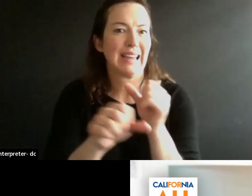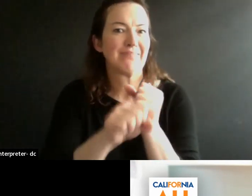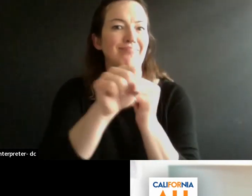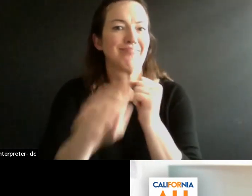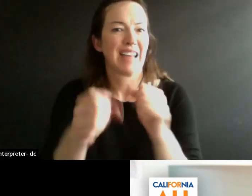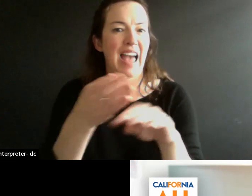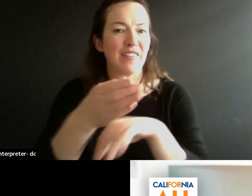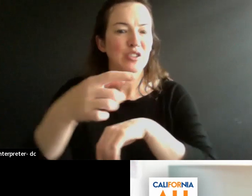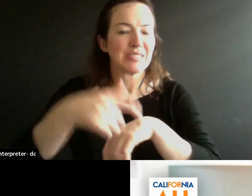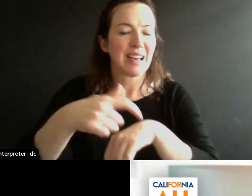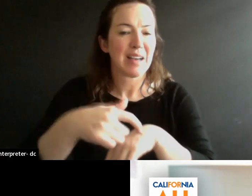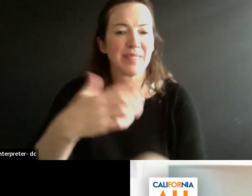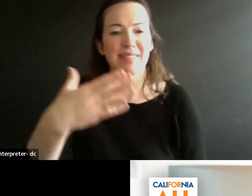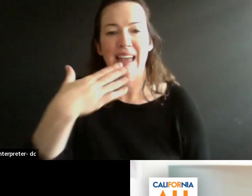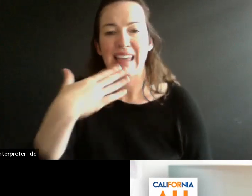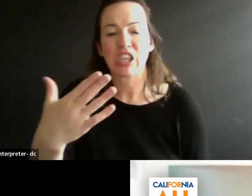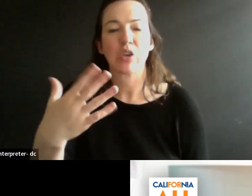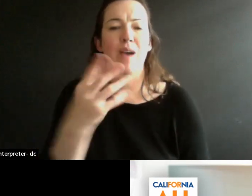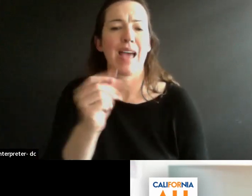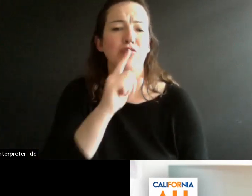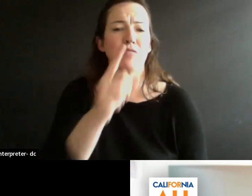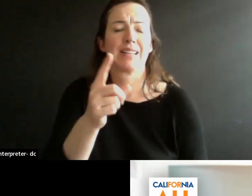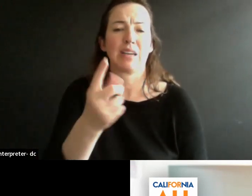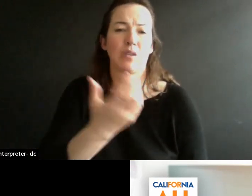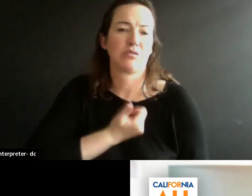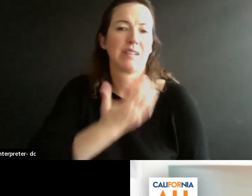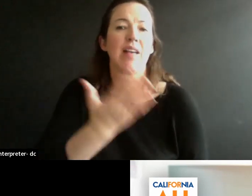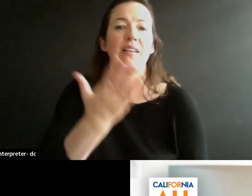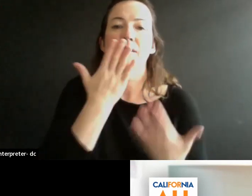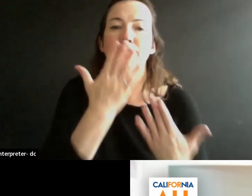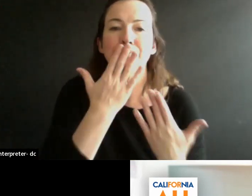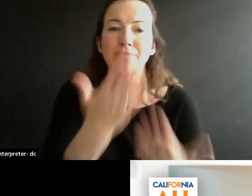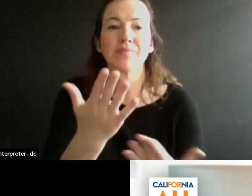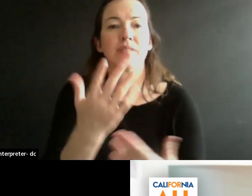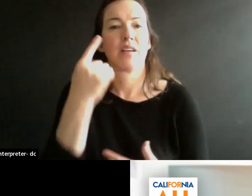time today. And just wanna really express our gratitude and thanks for the time that